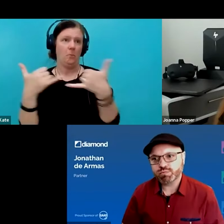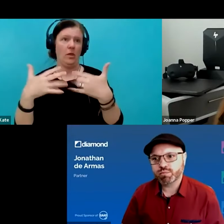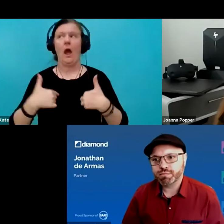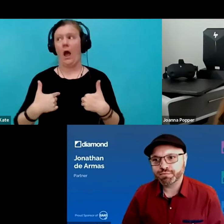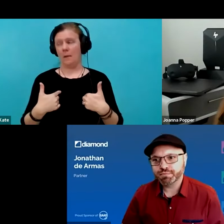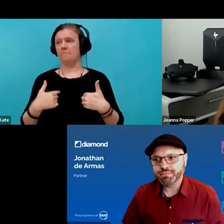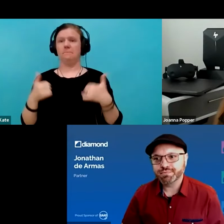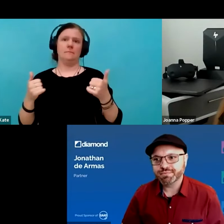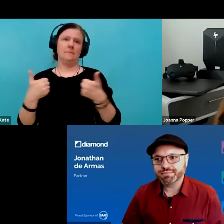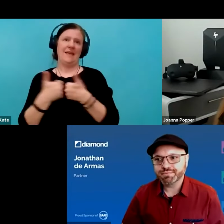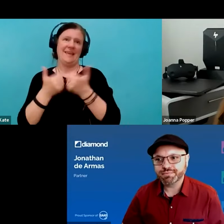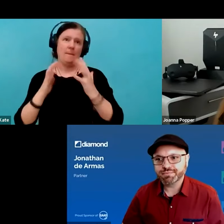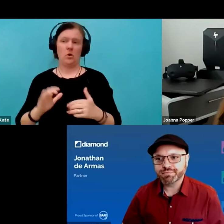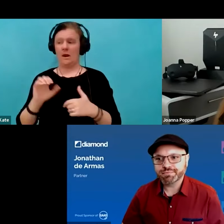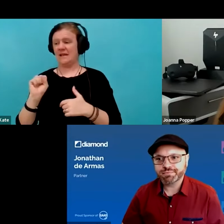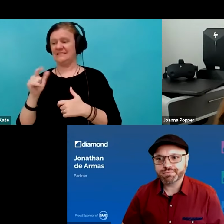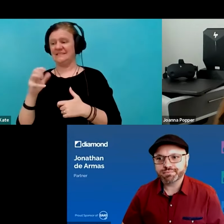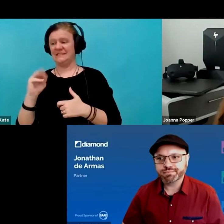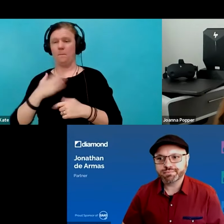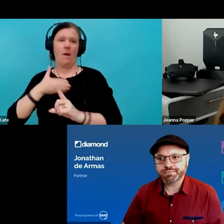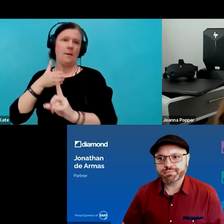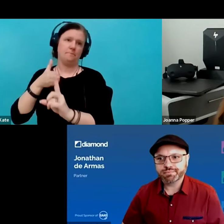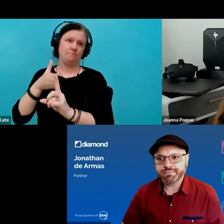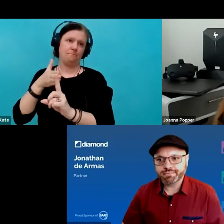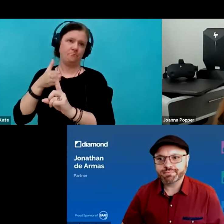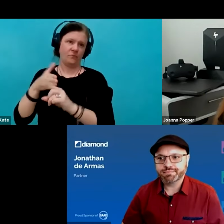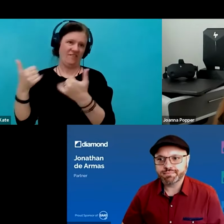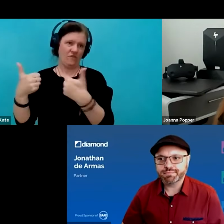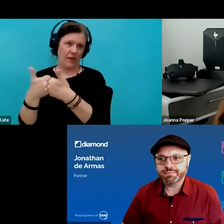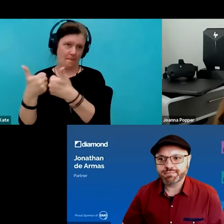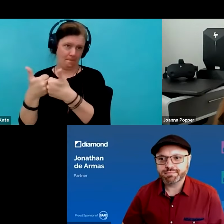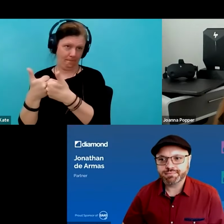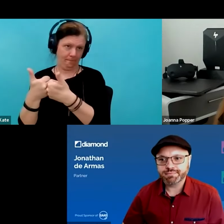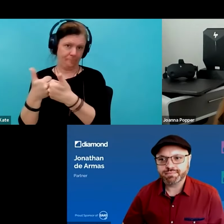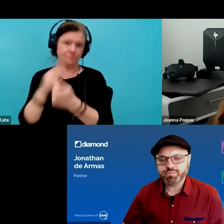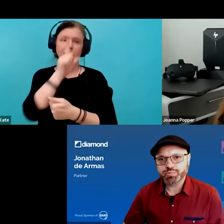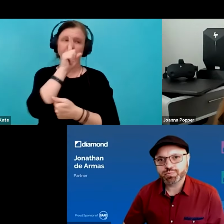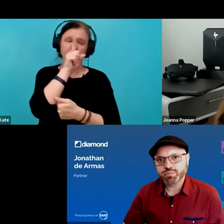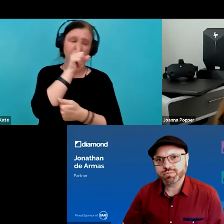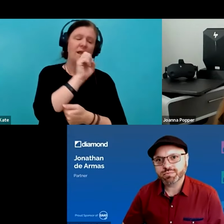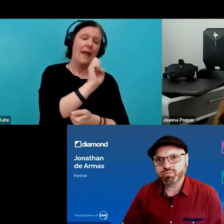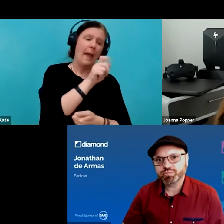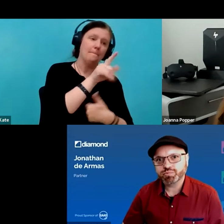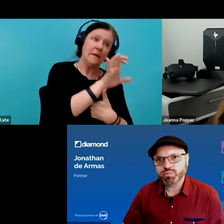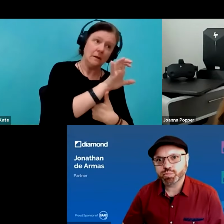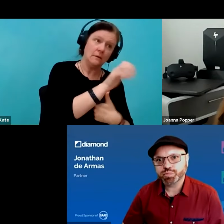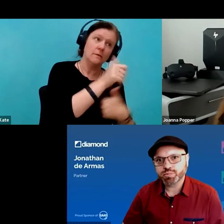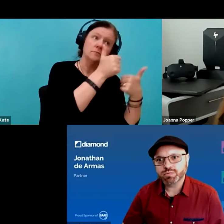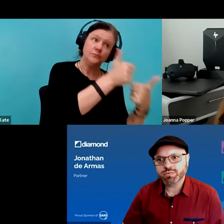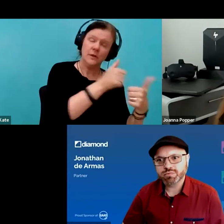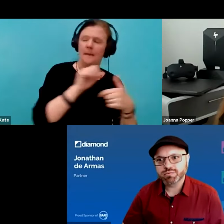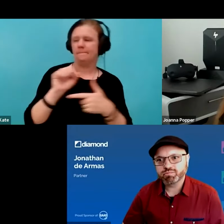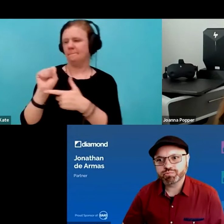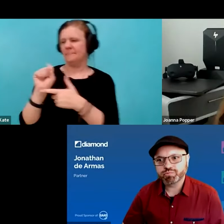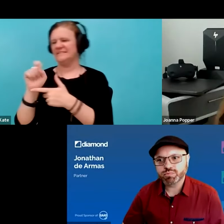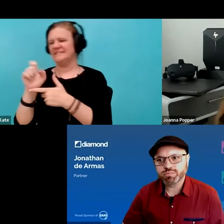And steam has always been my go to place. Now, we don't have to talk about epic because epics also awesome but steam that that Trifecta is great.